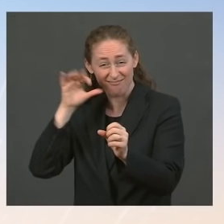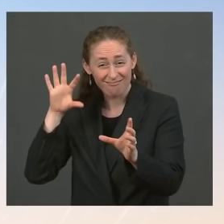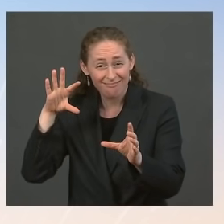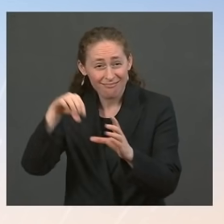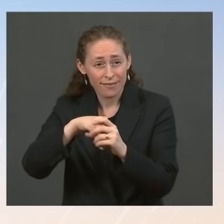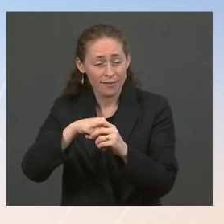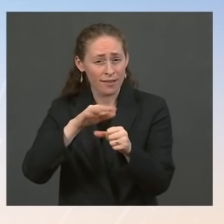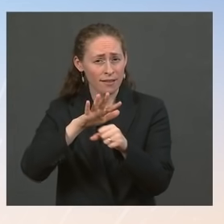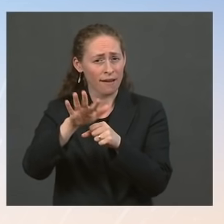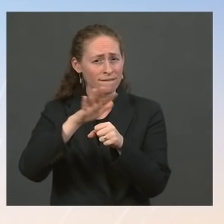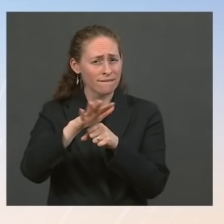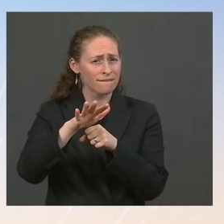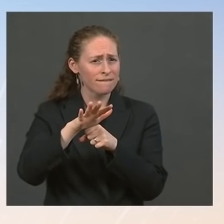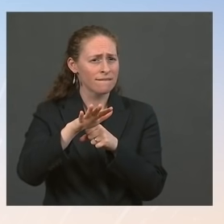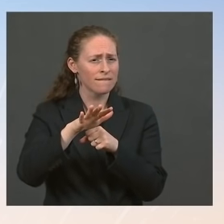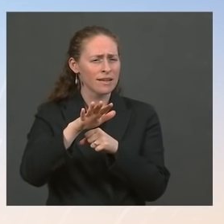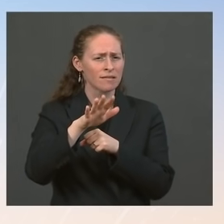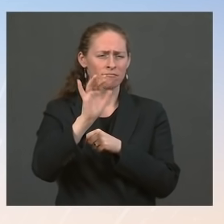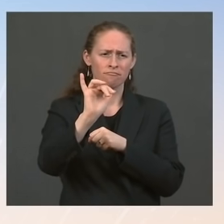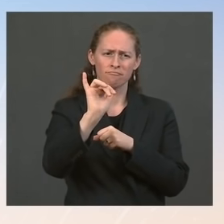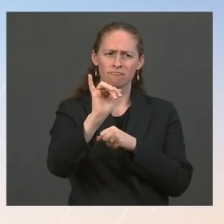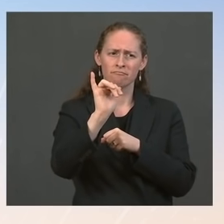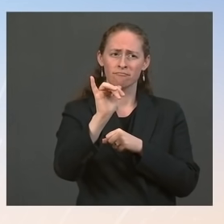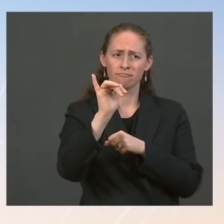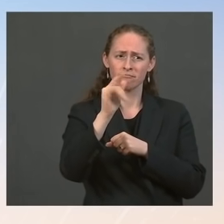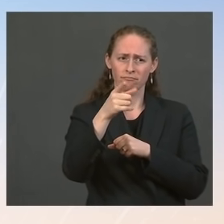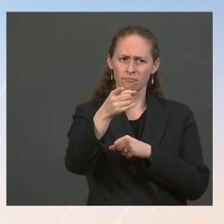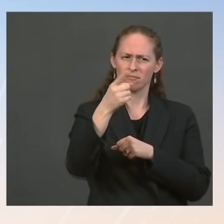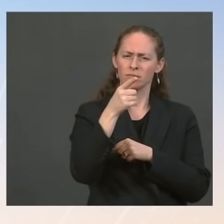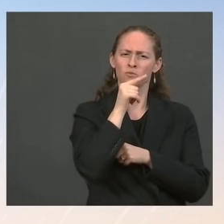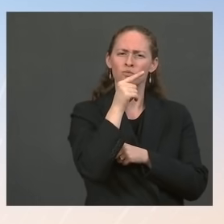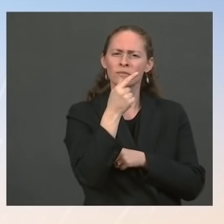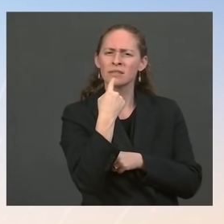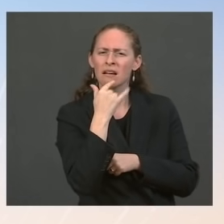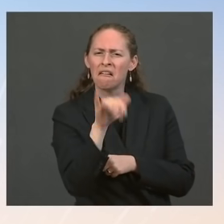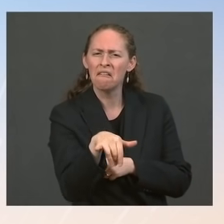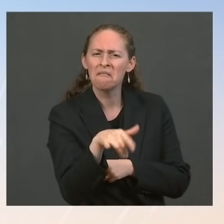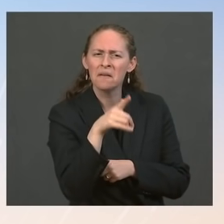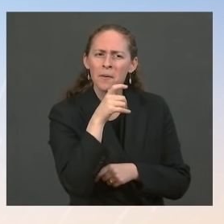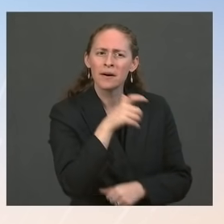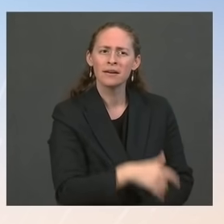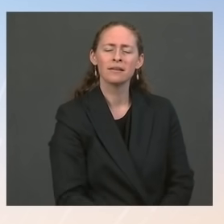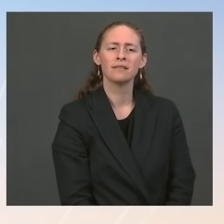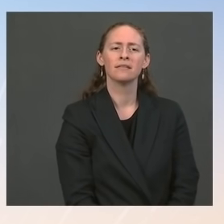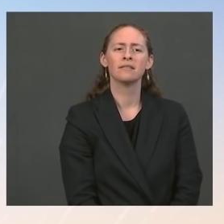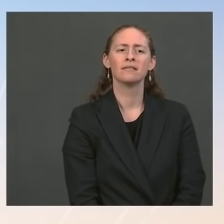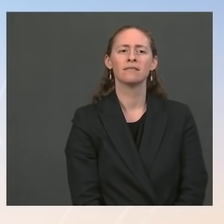But you can tell me if you have members who have said that. The Press: But Debbie Dingell said it yesterday on MSNBC. Ms. Psaki: That he's not engaged in the --